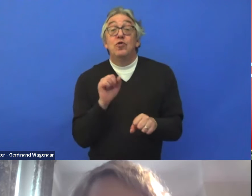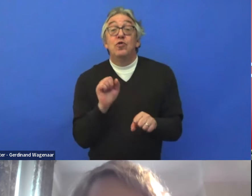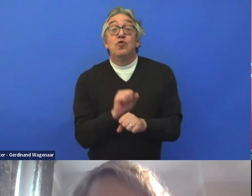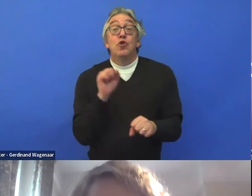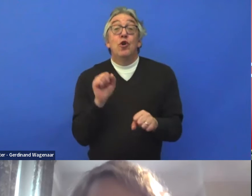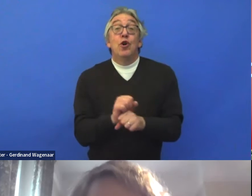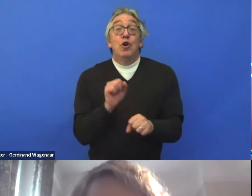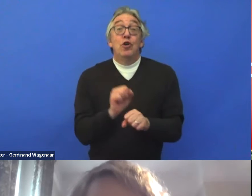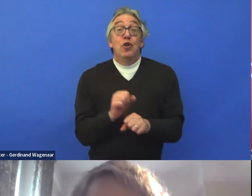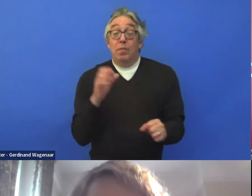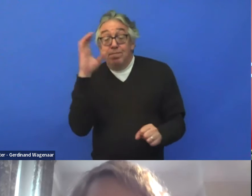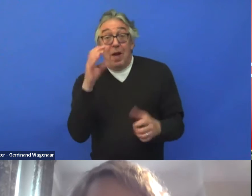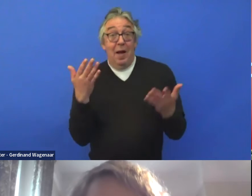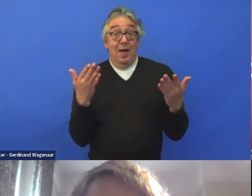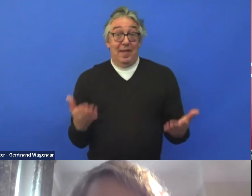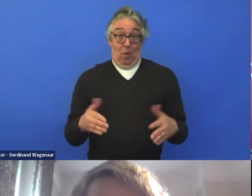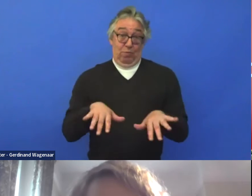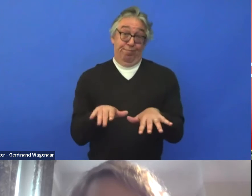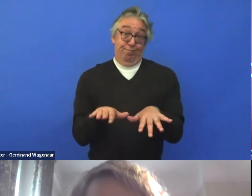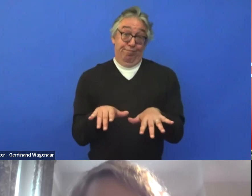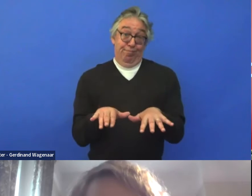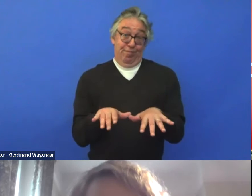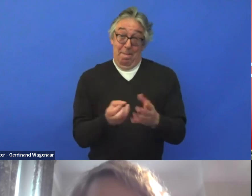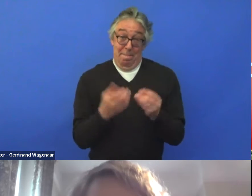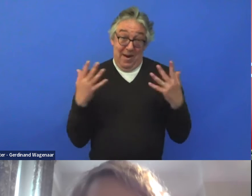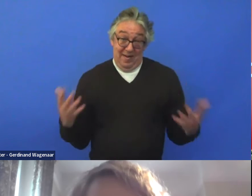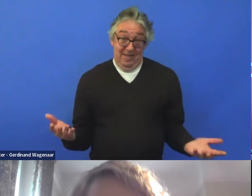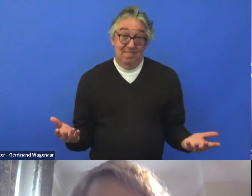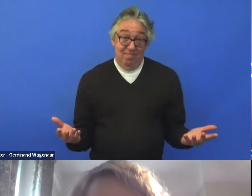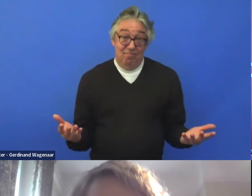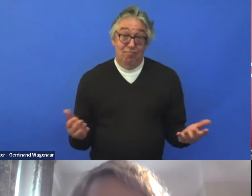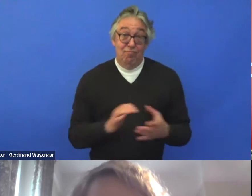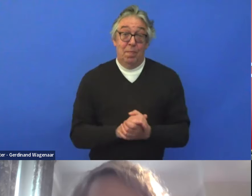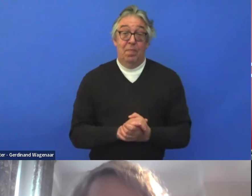So many people are now participating in job markets.